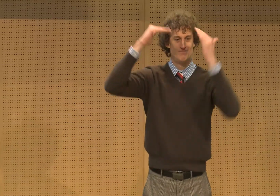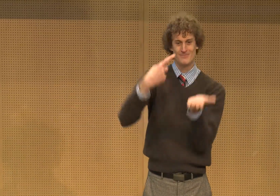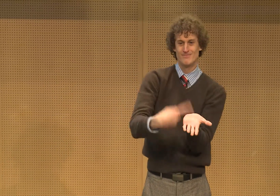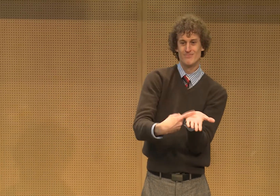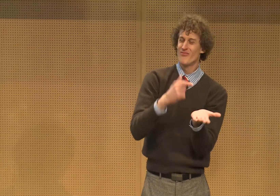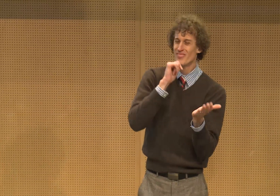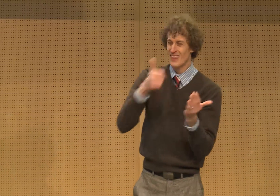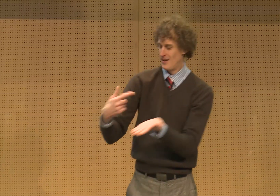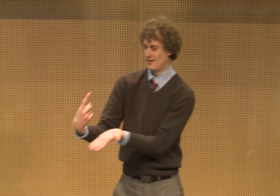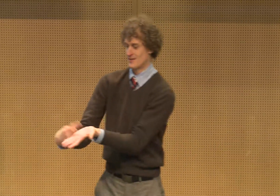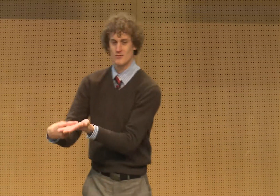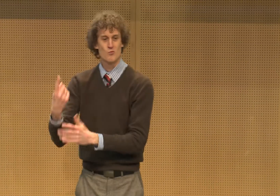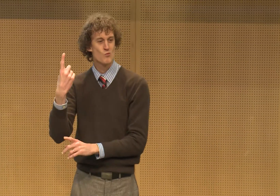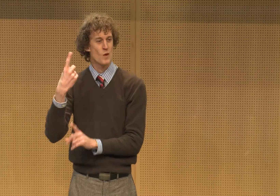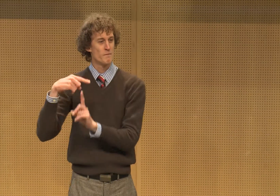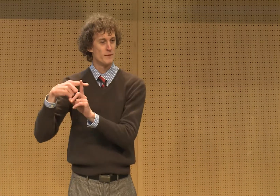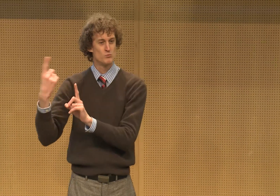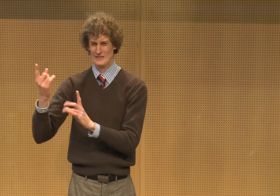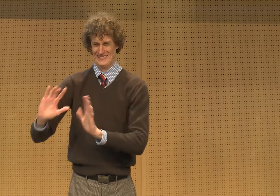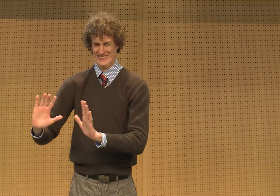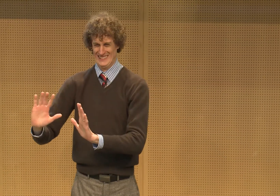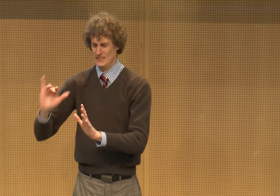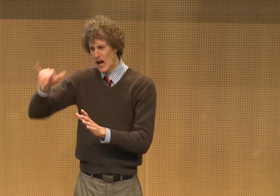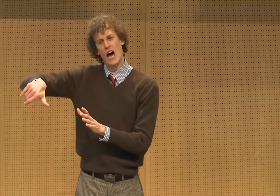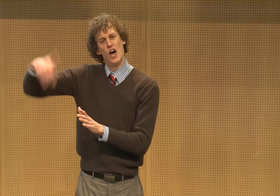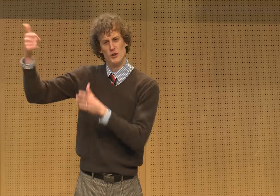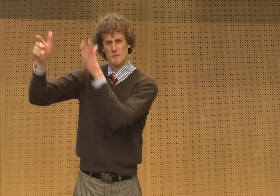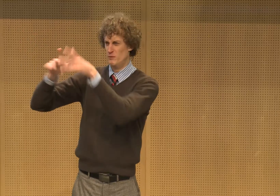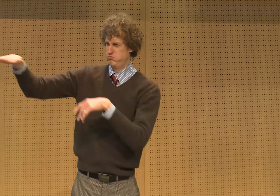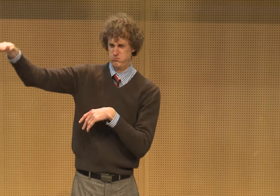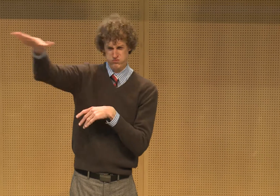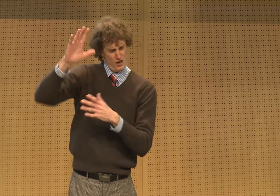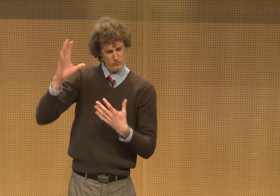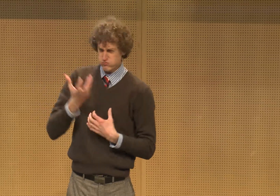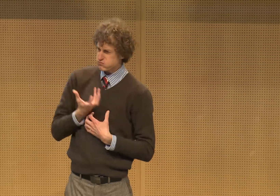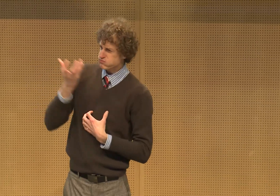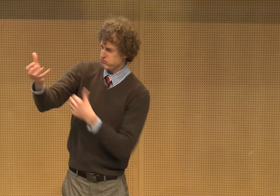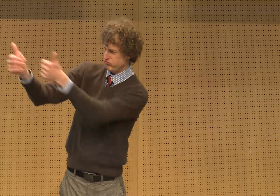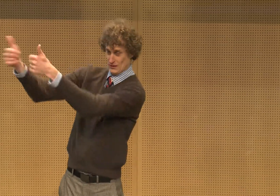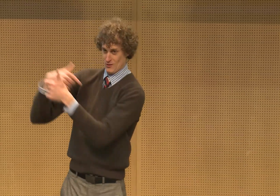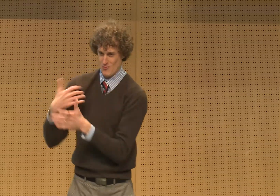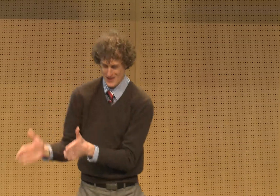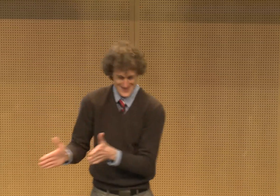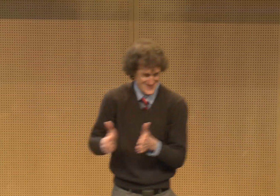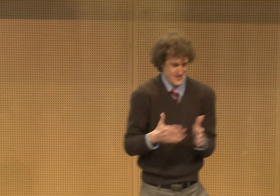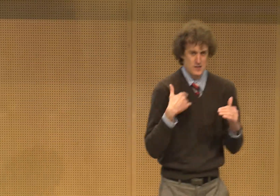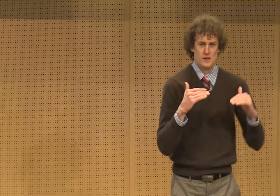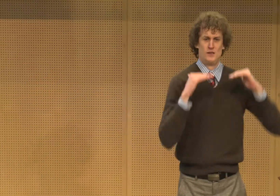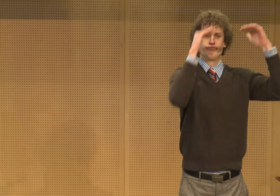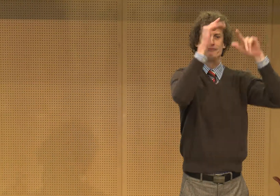I want to be involved with the students on the cutting edge. I didn't want to be talking about the basic information and all the basic courses.